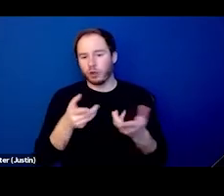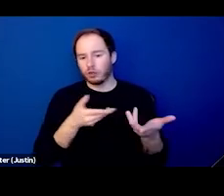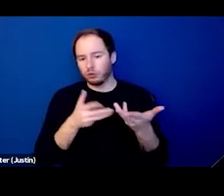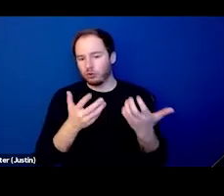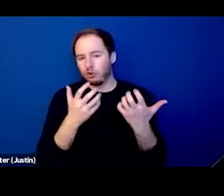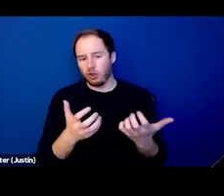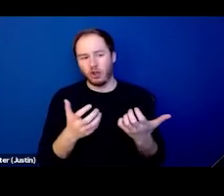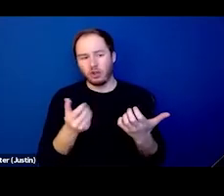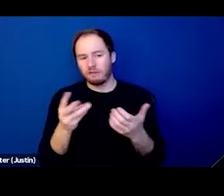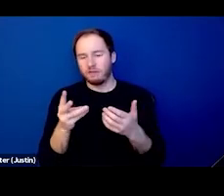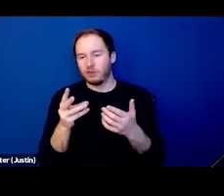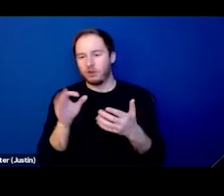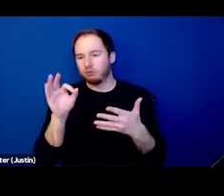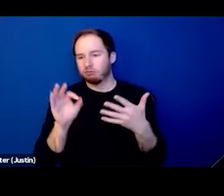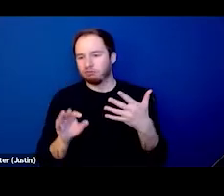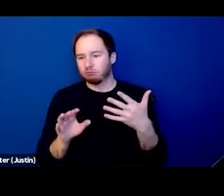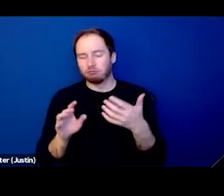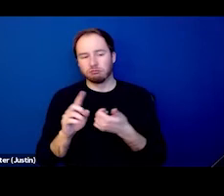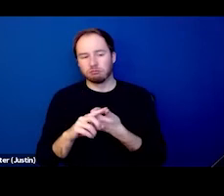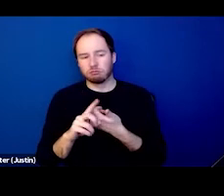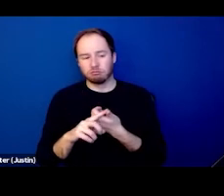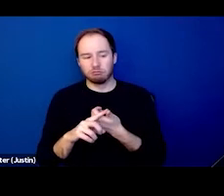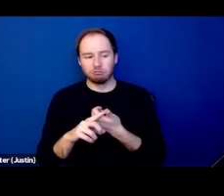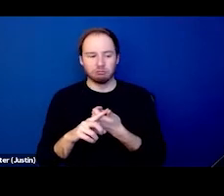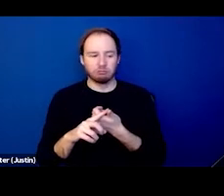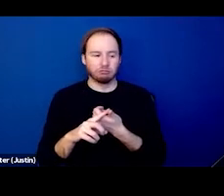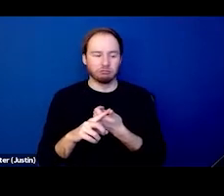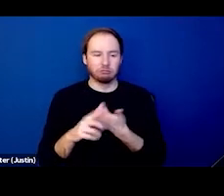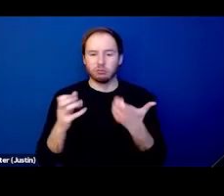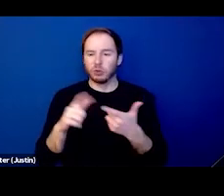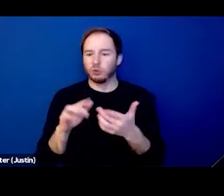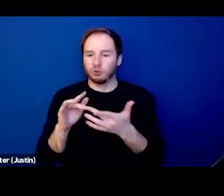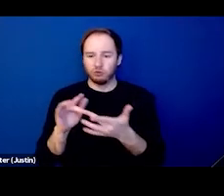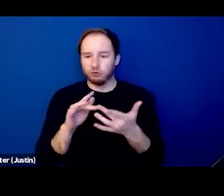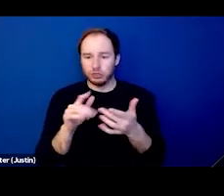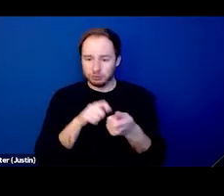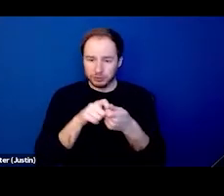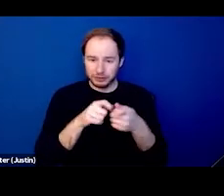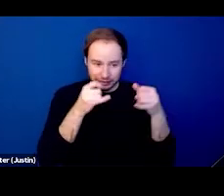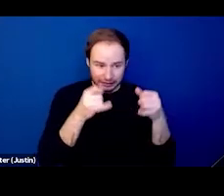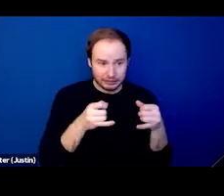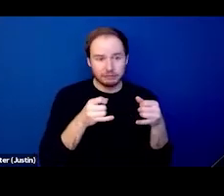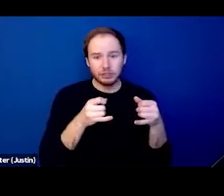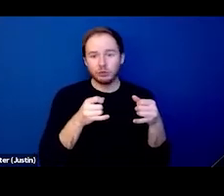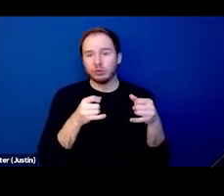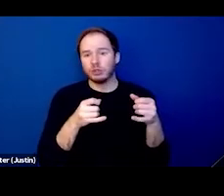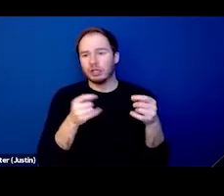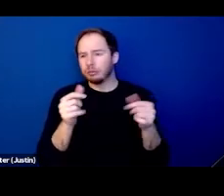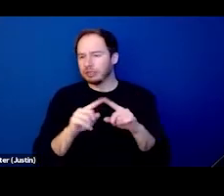If you're looking to reach just an individual, this may be a bit different, but if you're working,